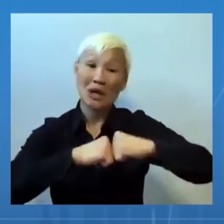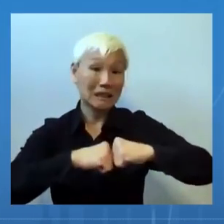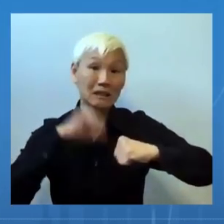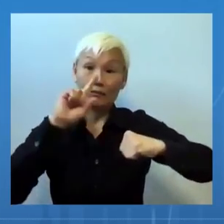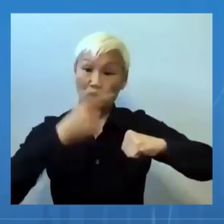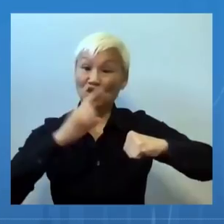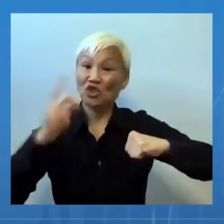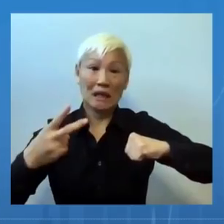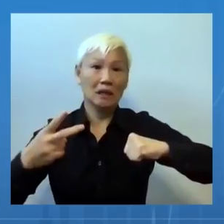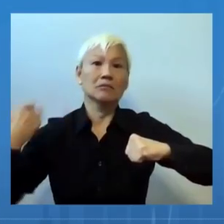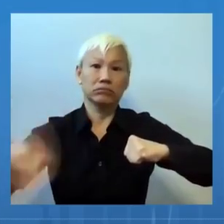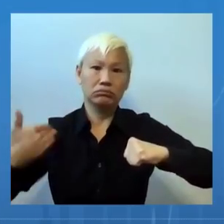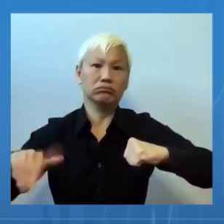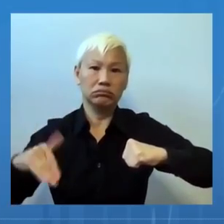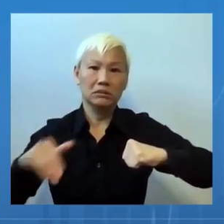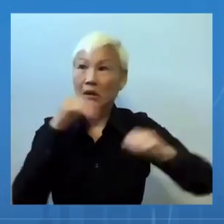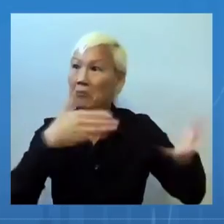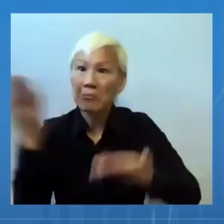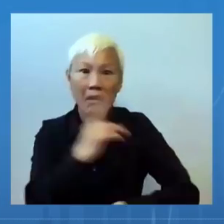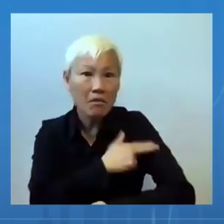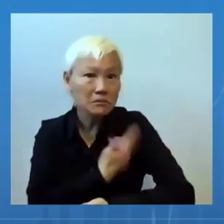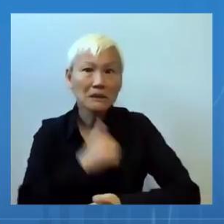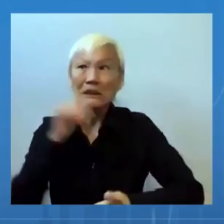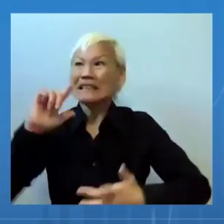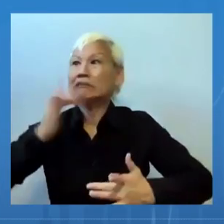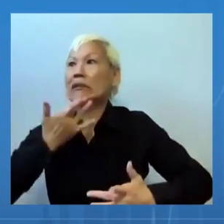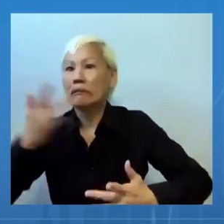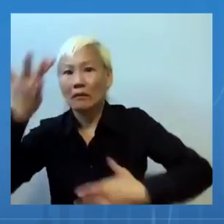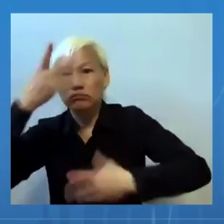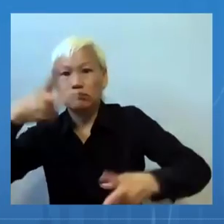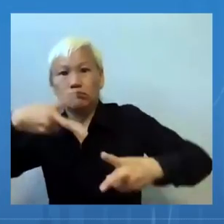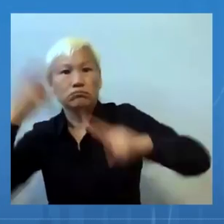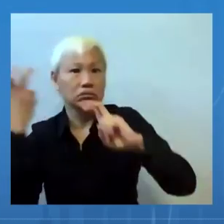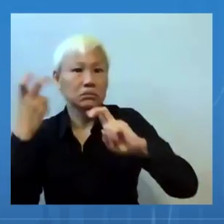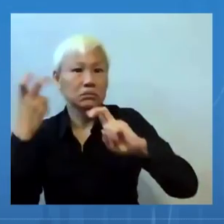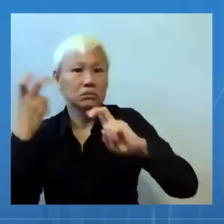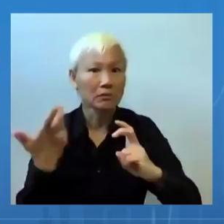As we've said very often, we want to stay ahead of the virus, and that's one of the reasons